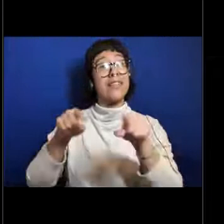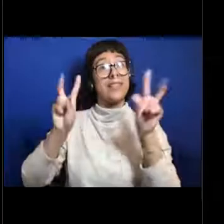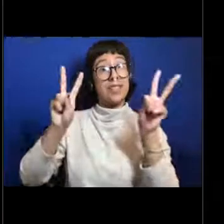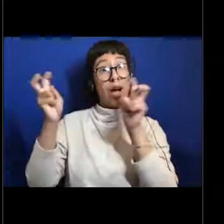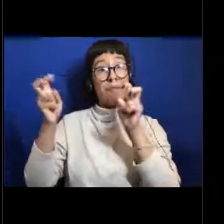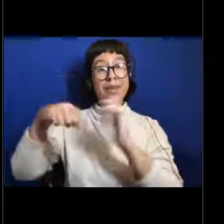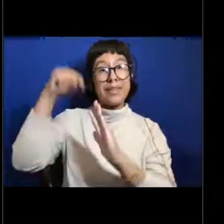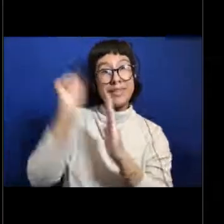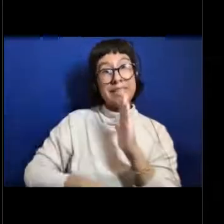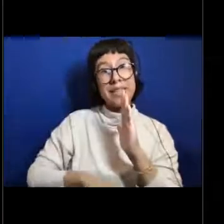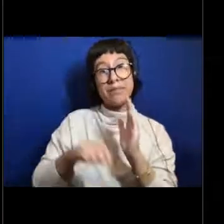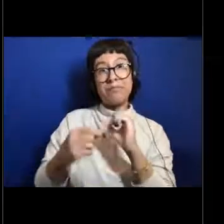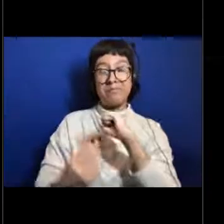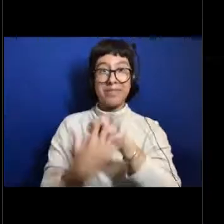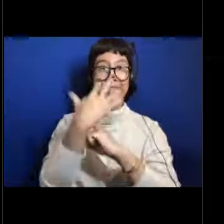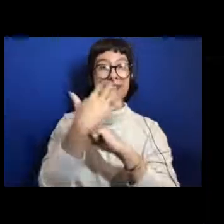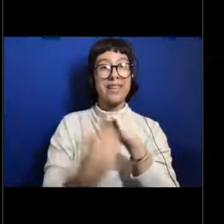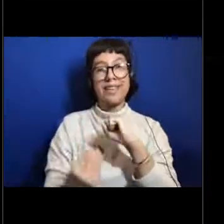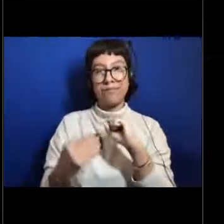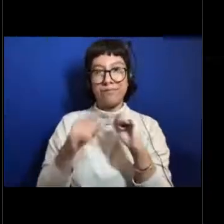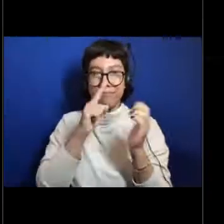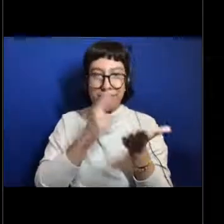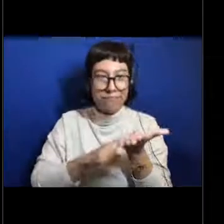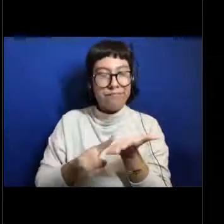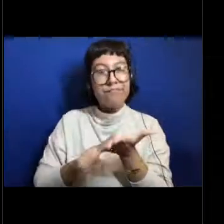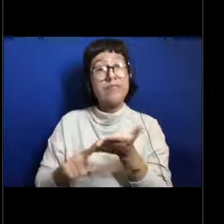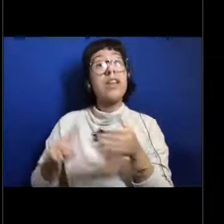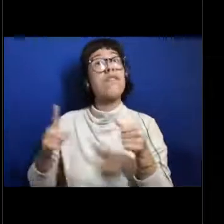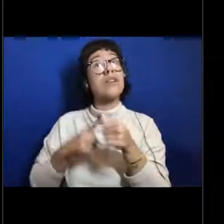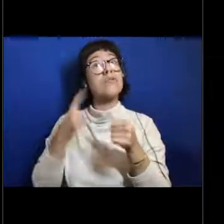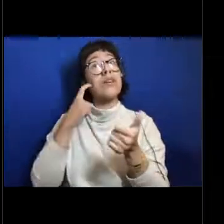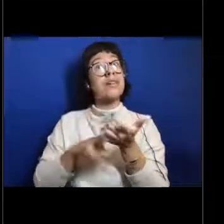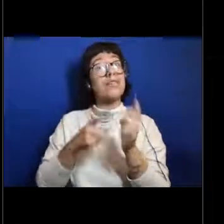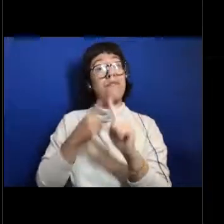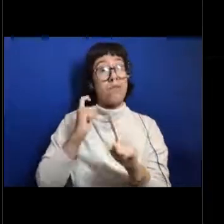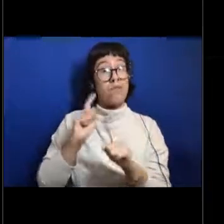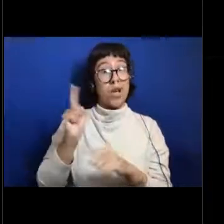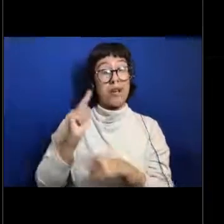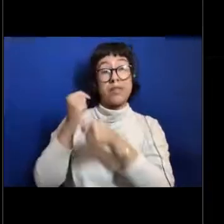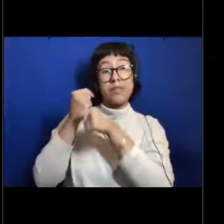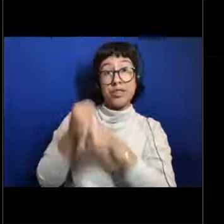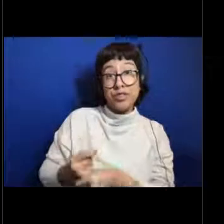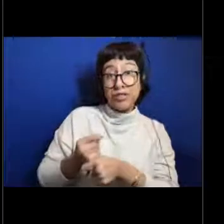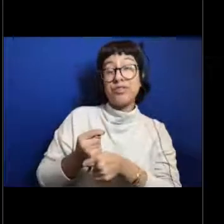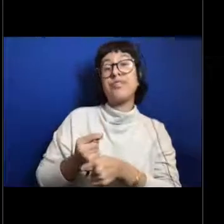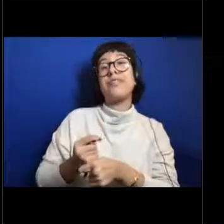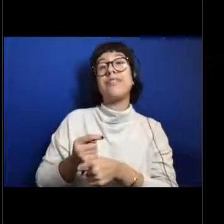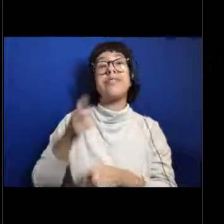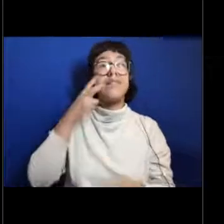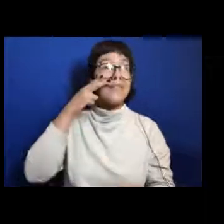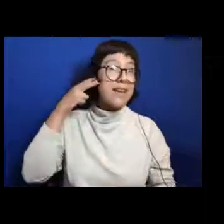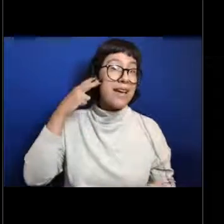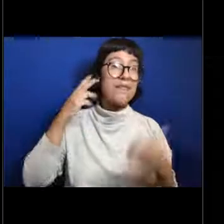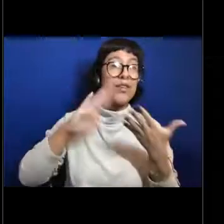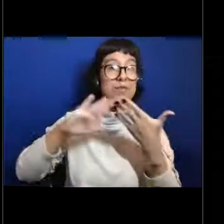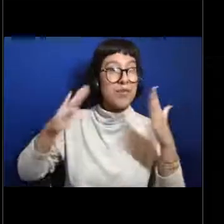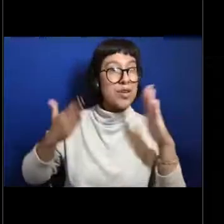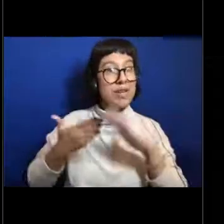we want to first recognize that we are all coming to you from the traditional lands of native communities who have substantial traditional